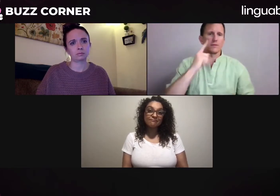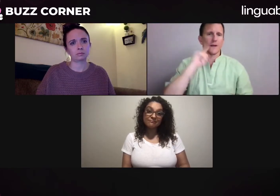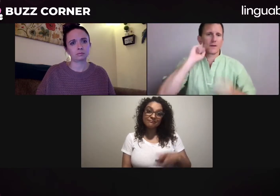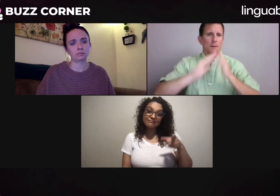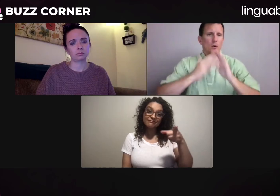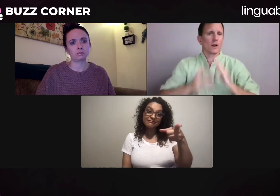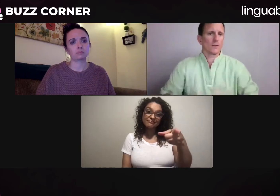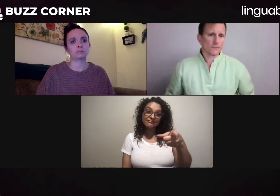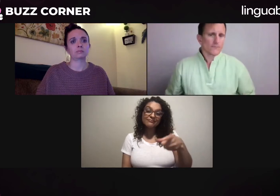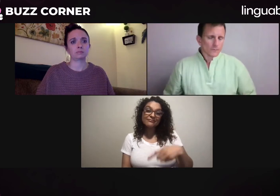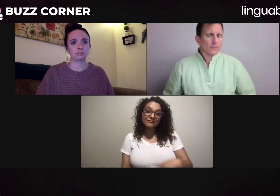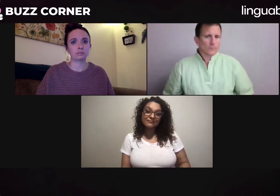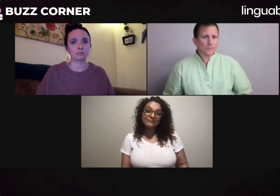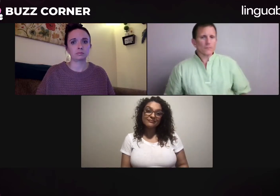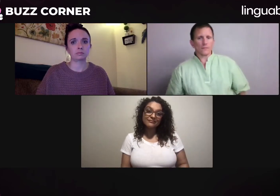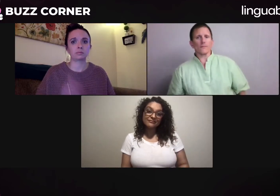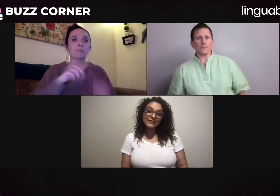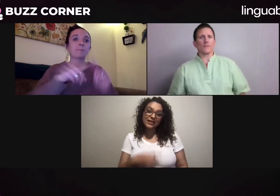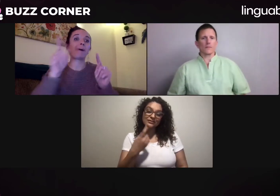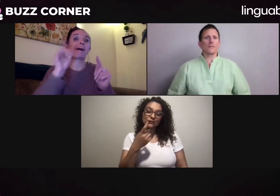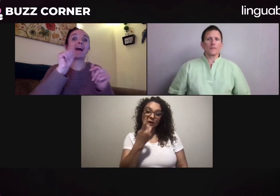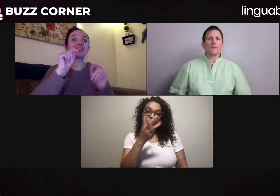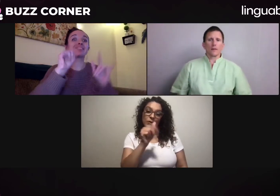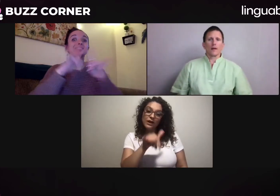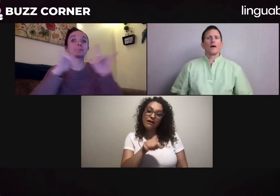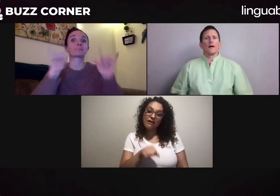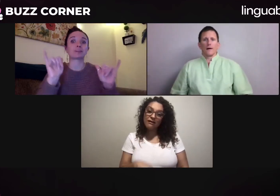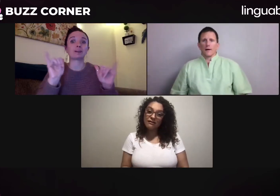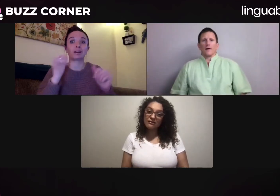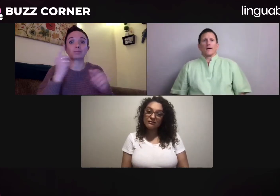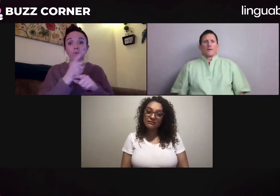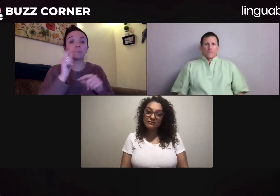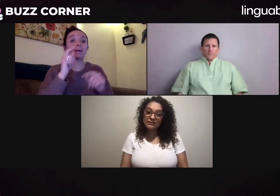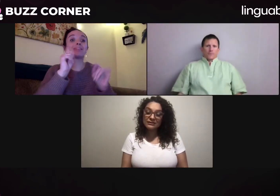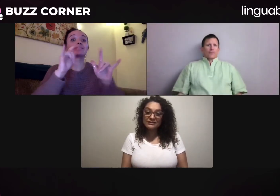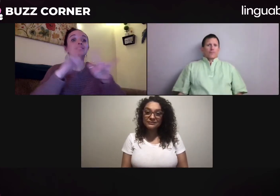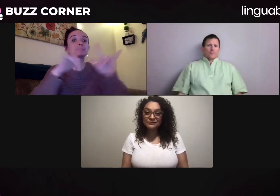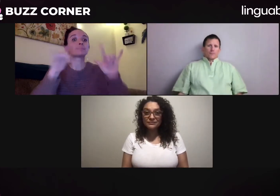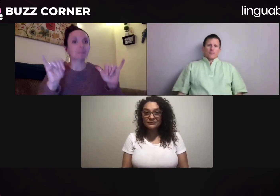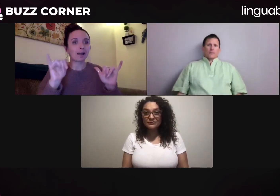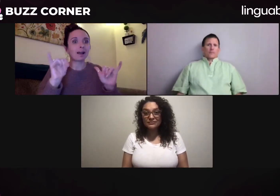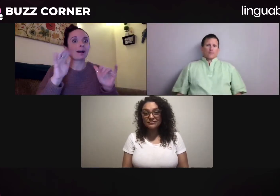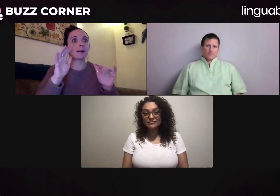and supporting them in how to market that to the Deaf community. That is definitely a solution.